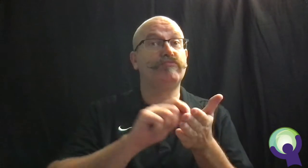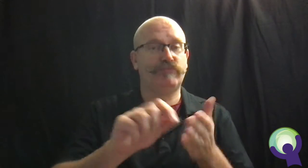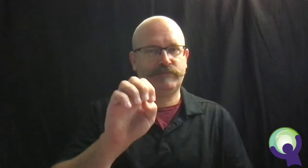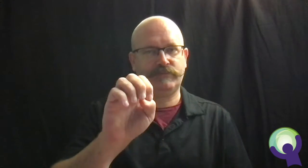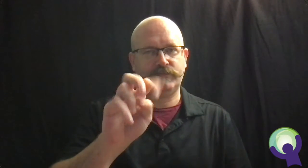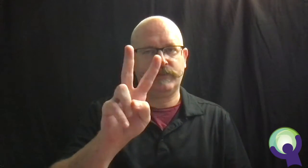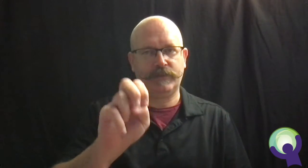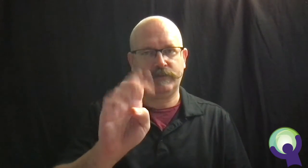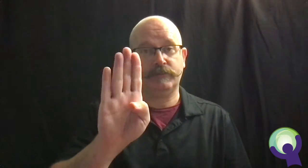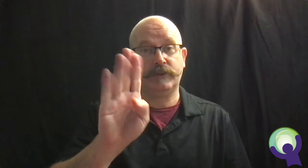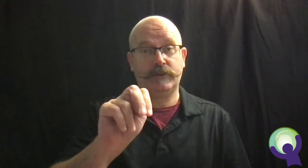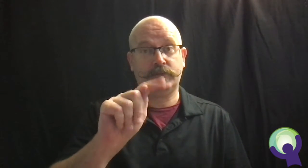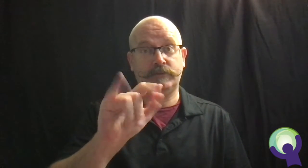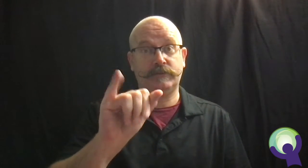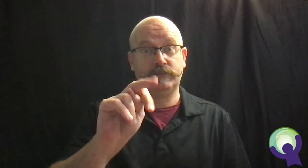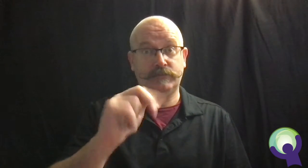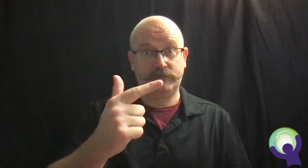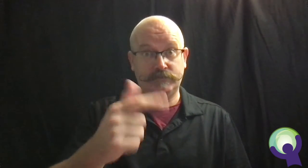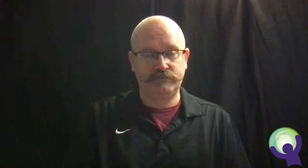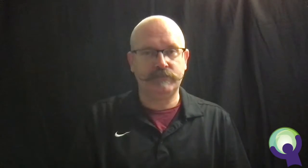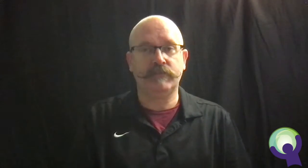Written by Eve Bunting